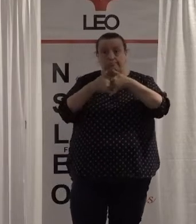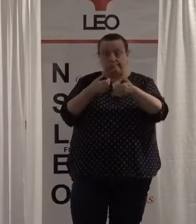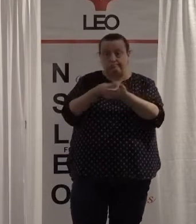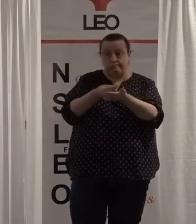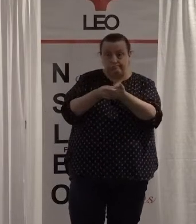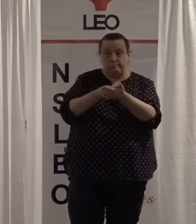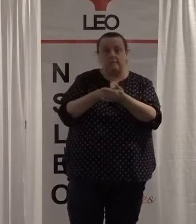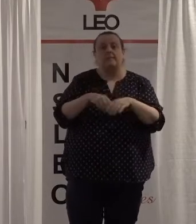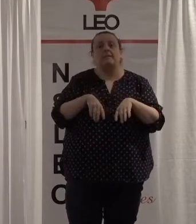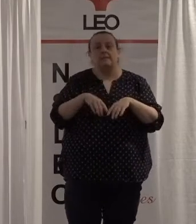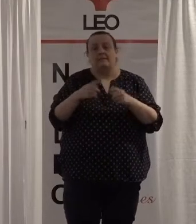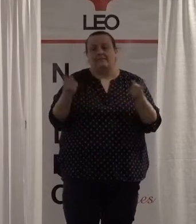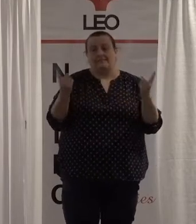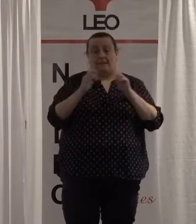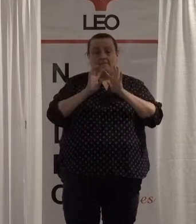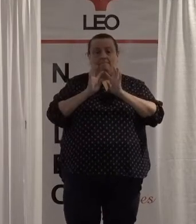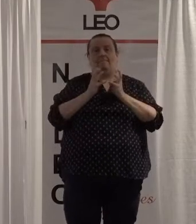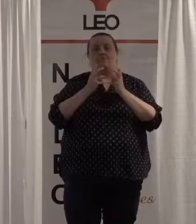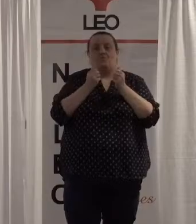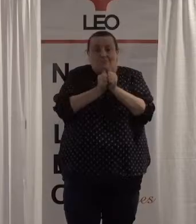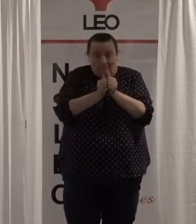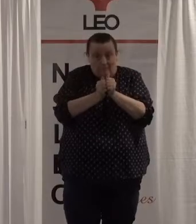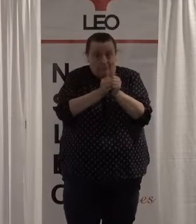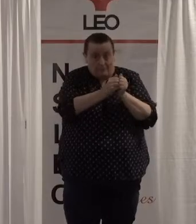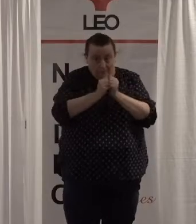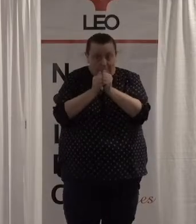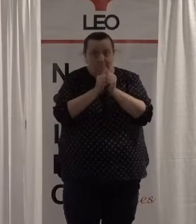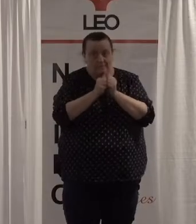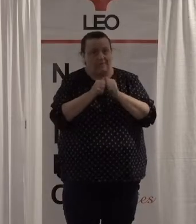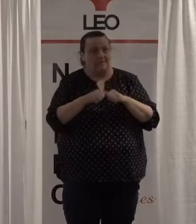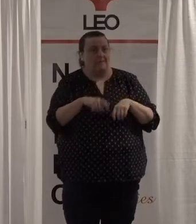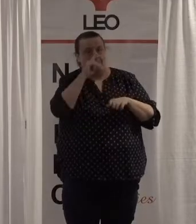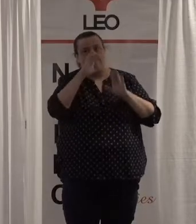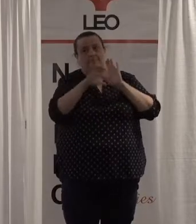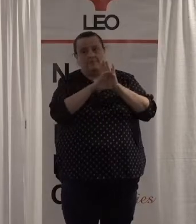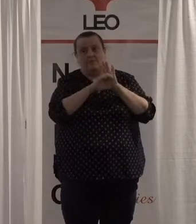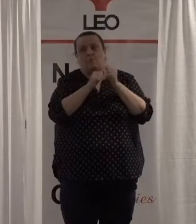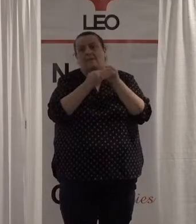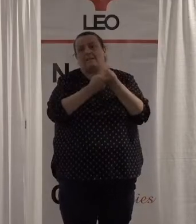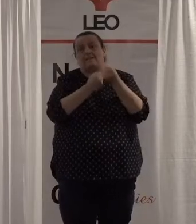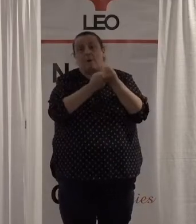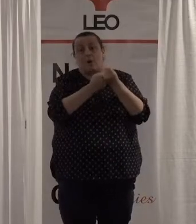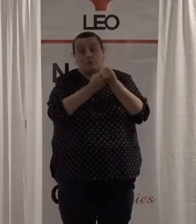TO COME UP TOGETHER AND POSE WITH OUR SPONSORS.